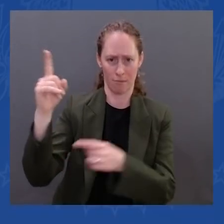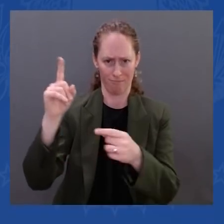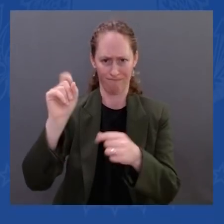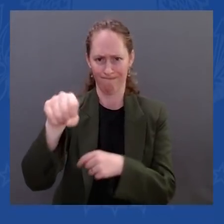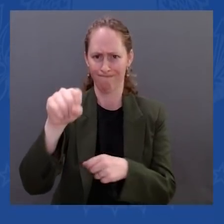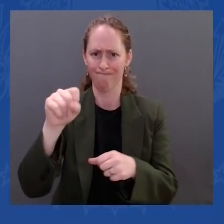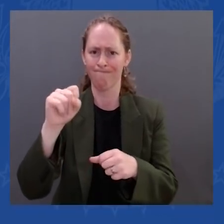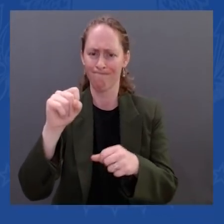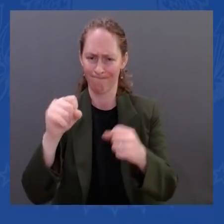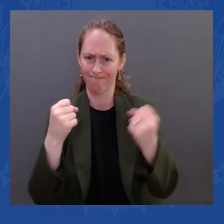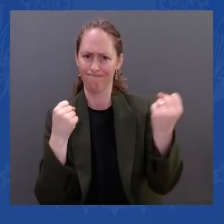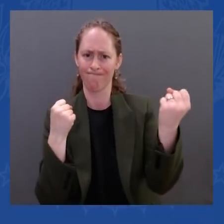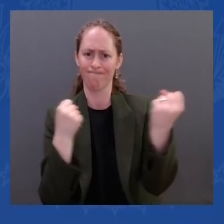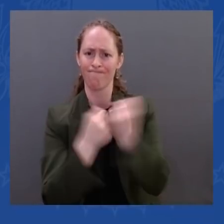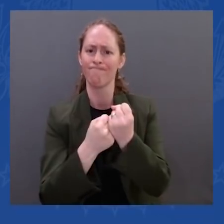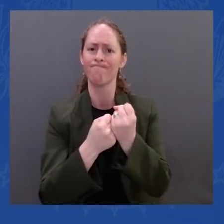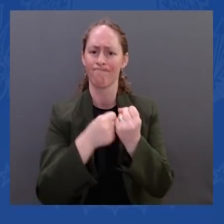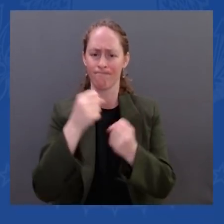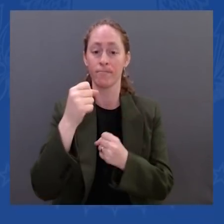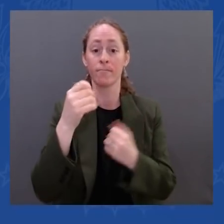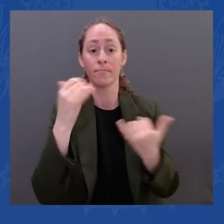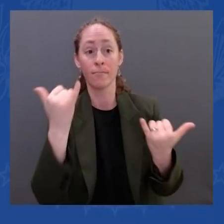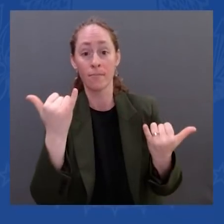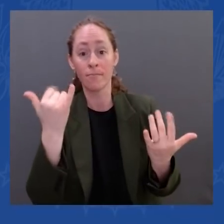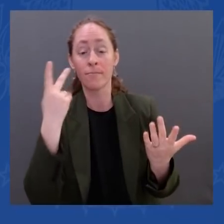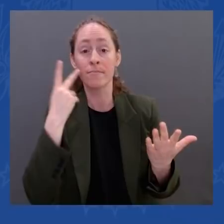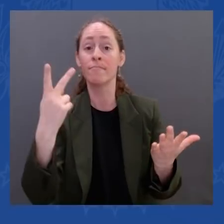we hope to create a major global trend